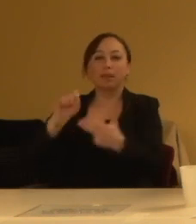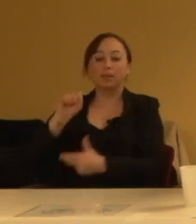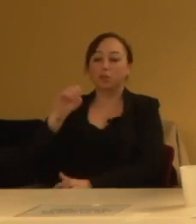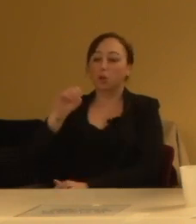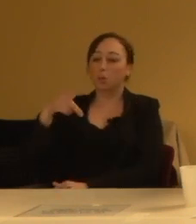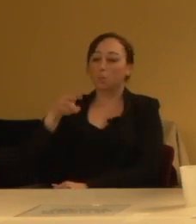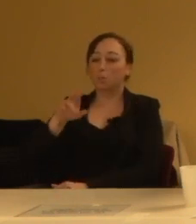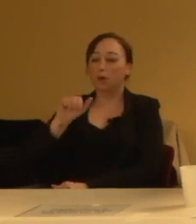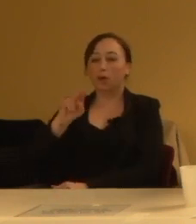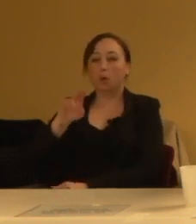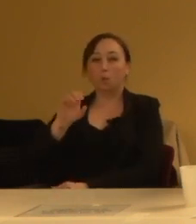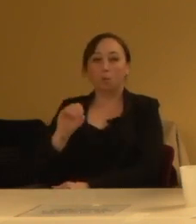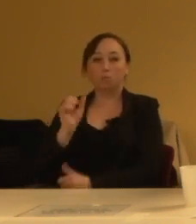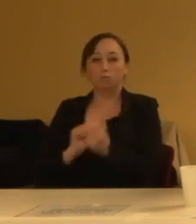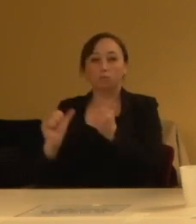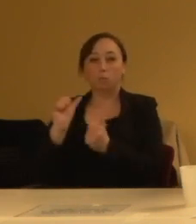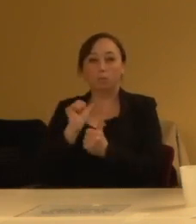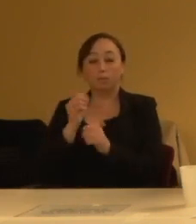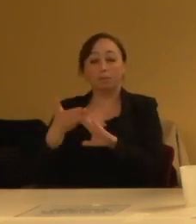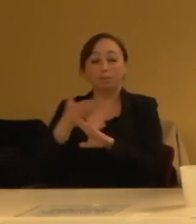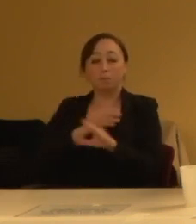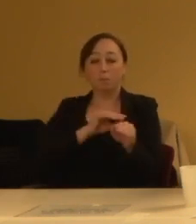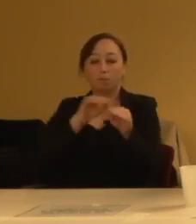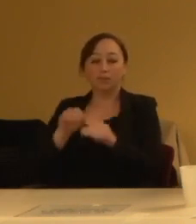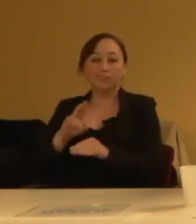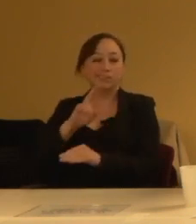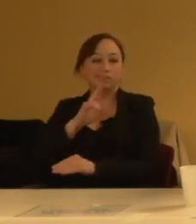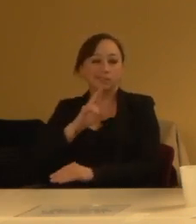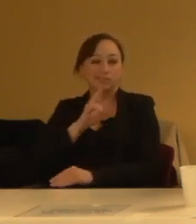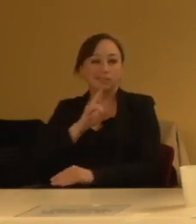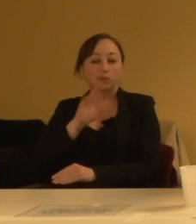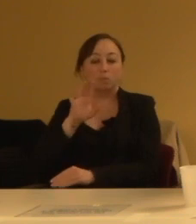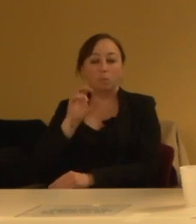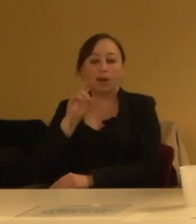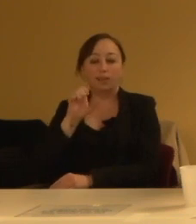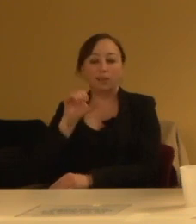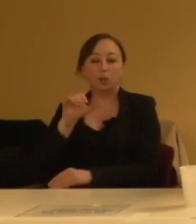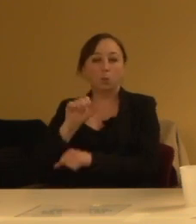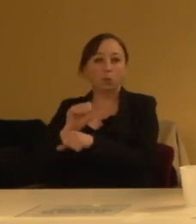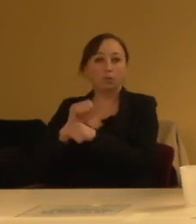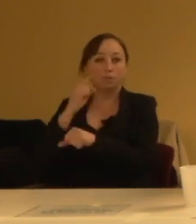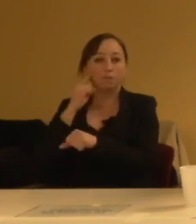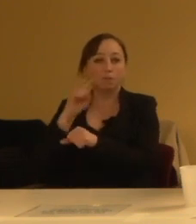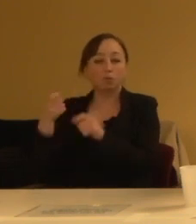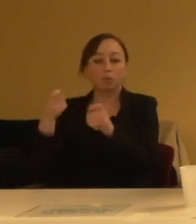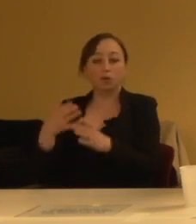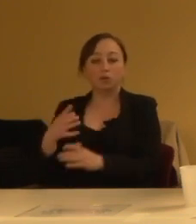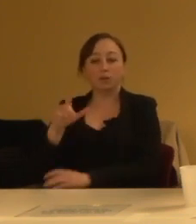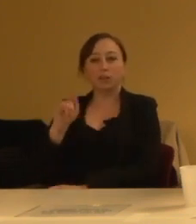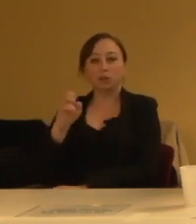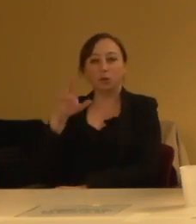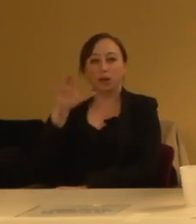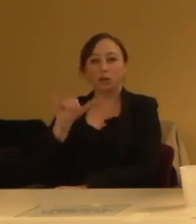Before locating to Houston, Bradley worked as the director of literary development at the Foxboro company,